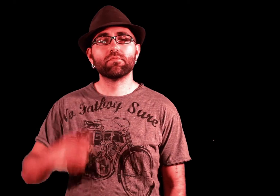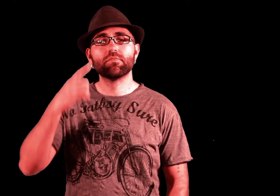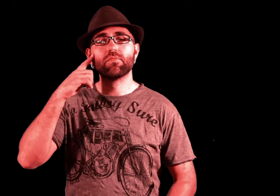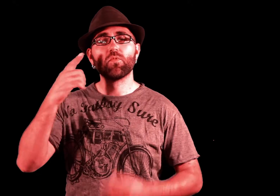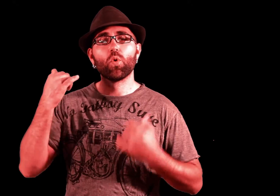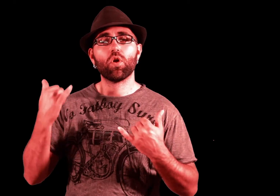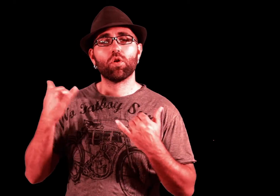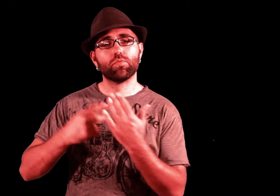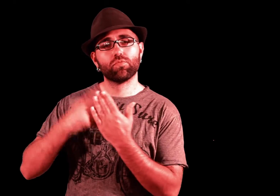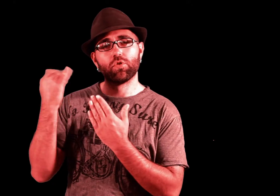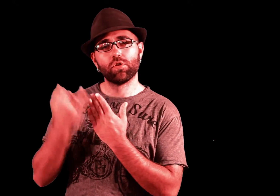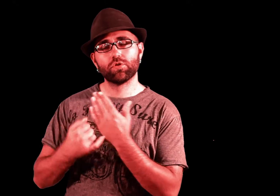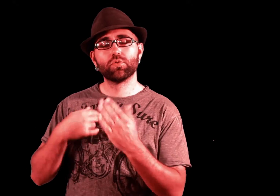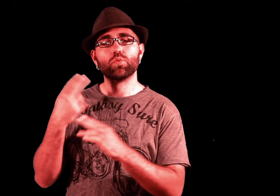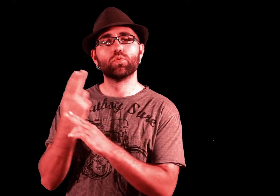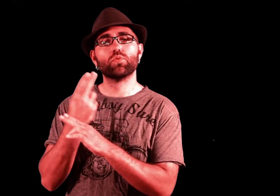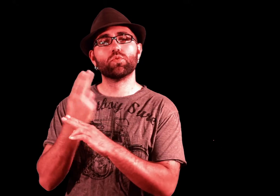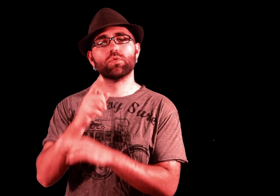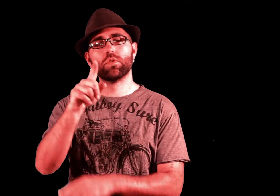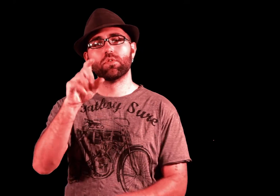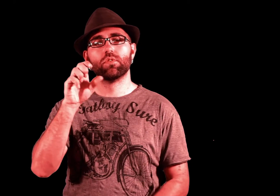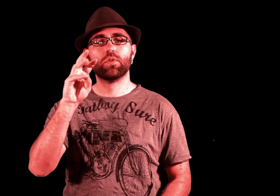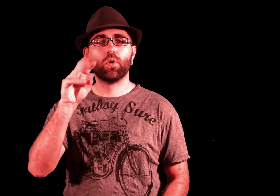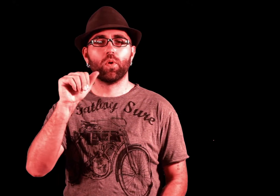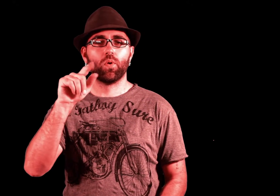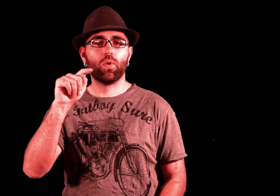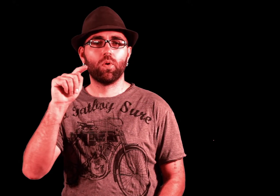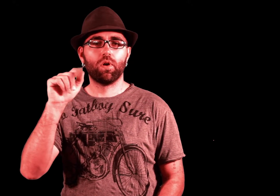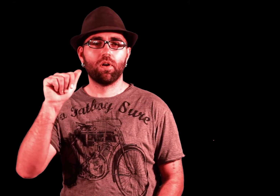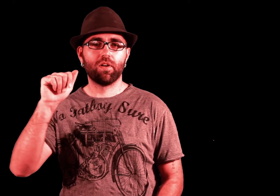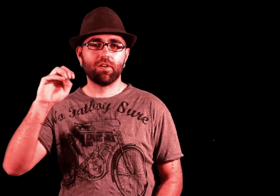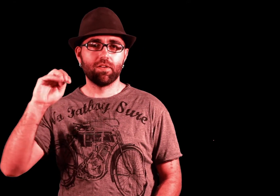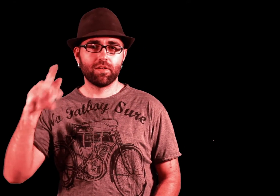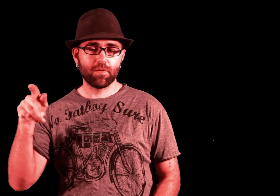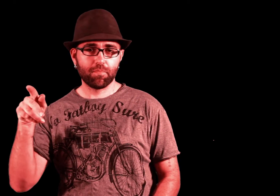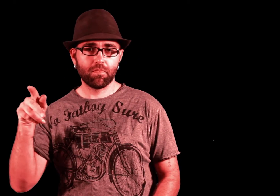For this project, I'll be using a 100 watt amplifier,